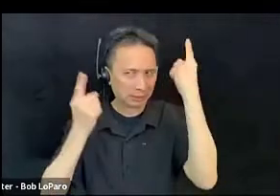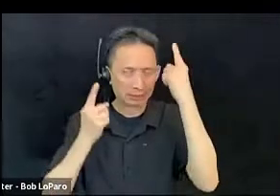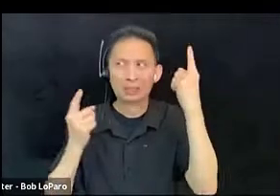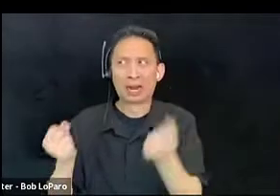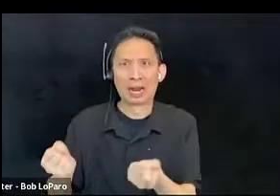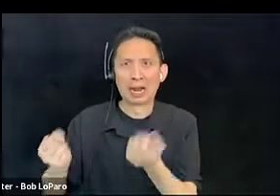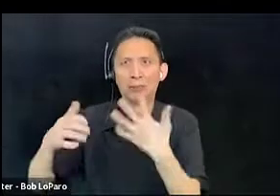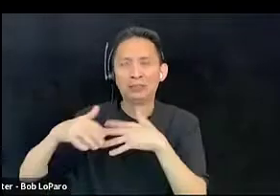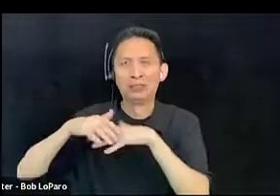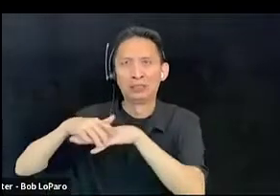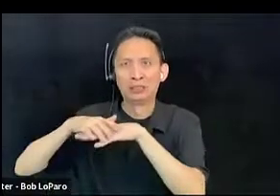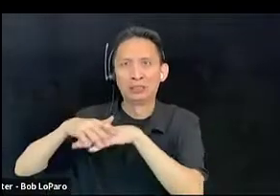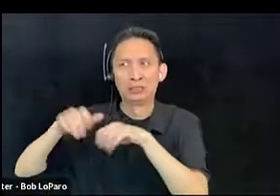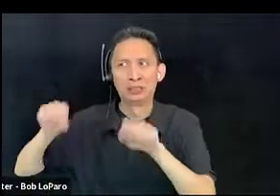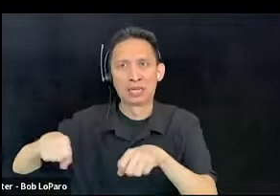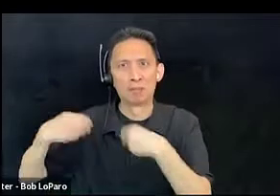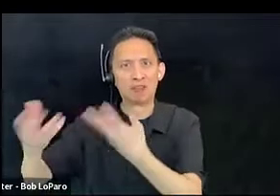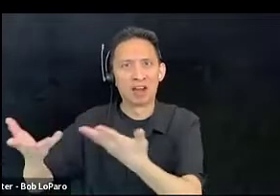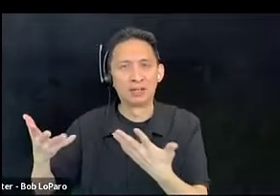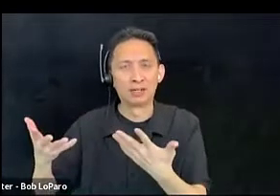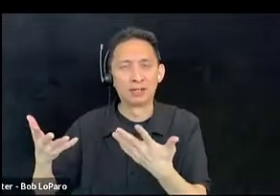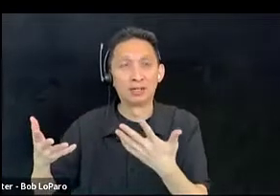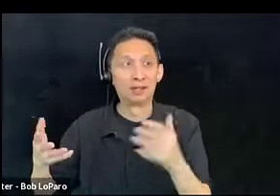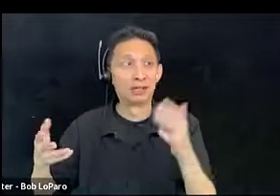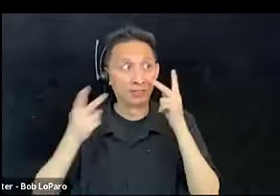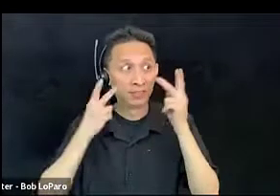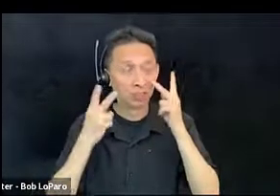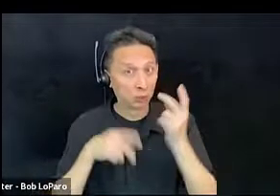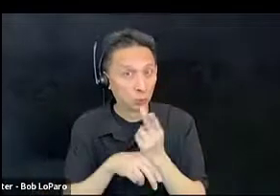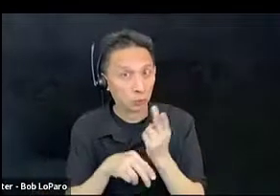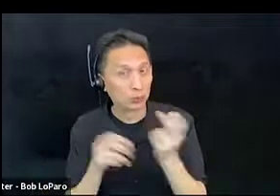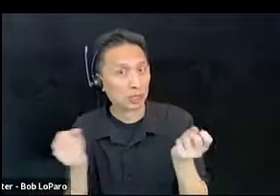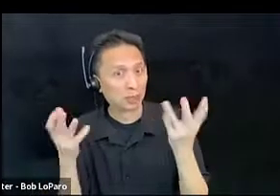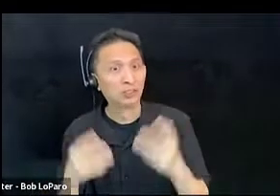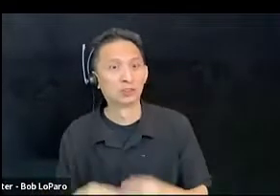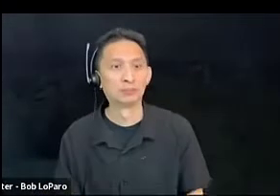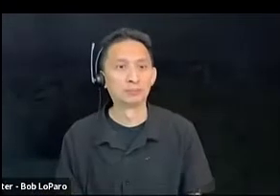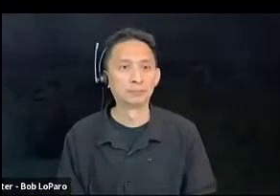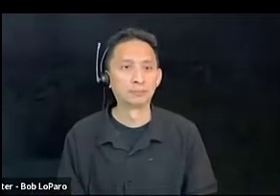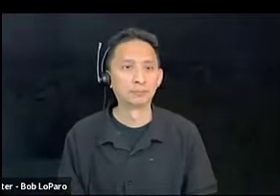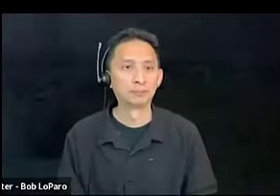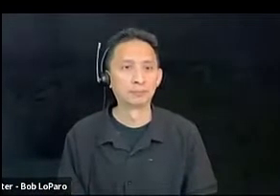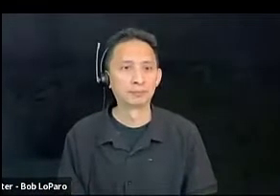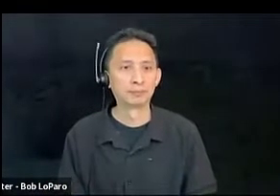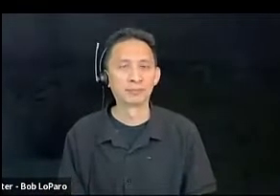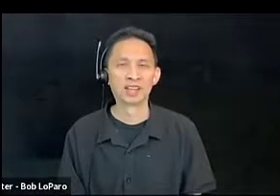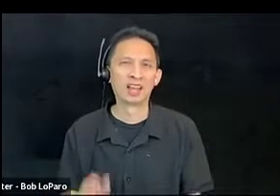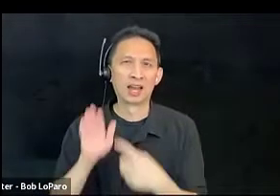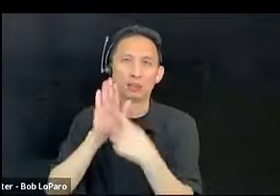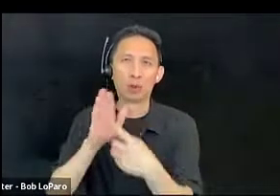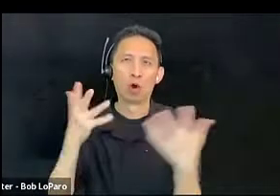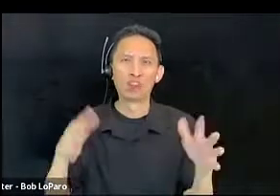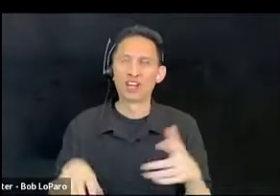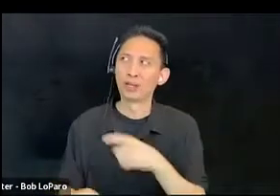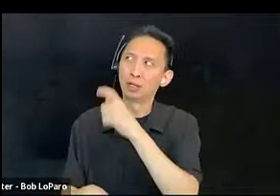and when vision is going to be used, right? So in phase one, you would just be looking at whatever,